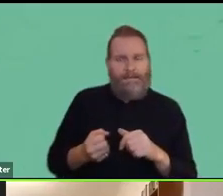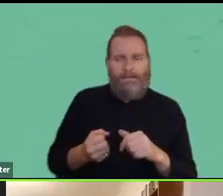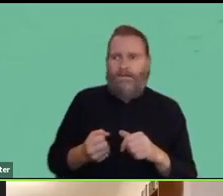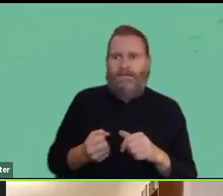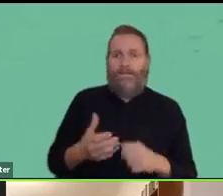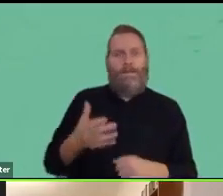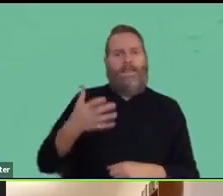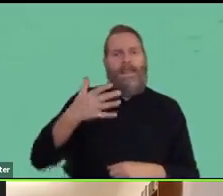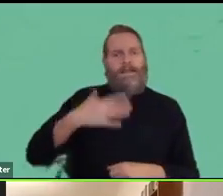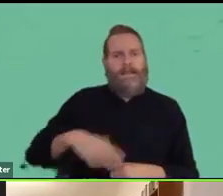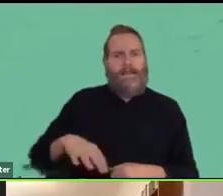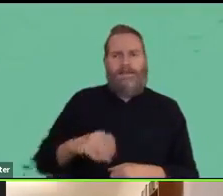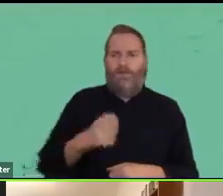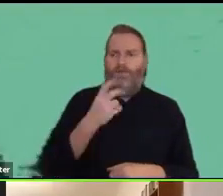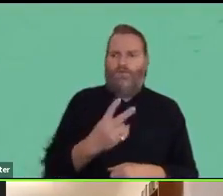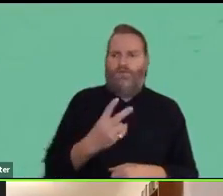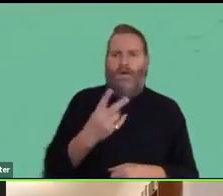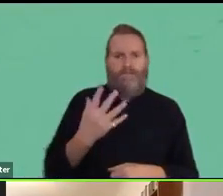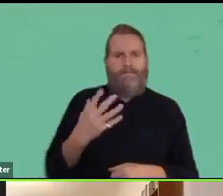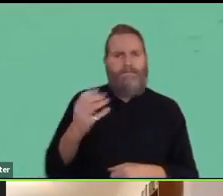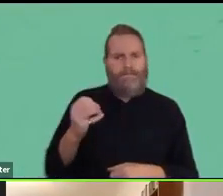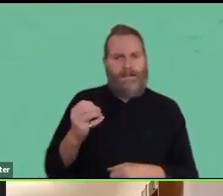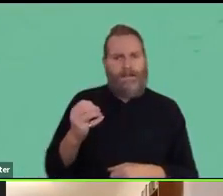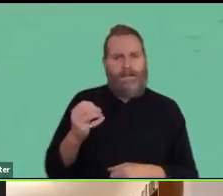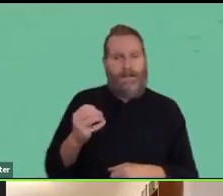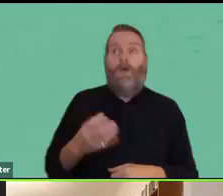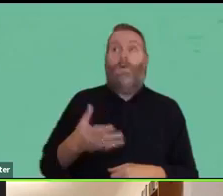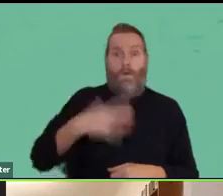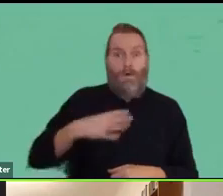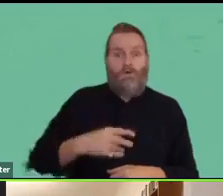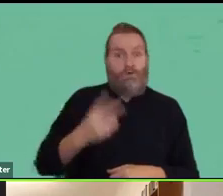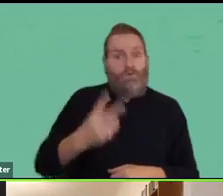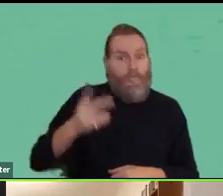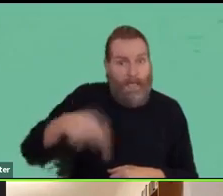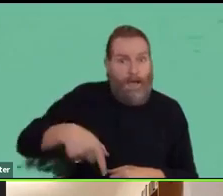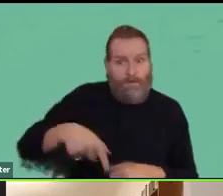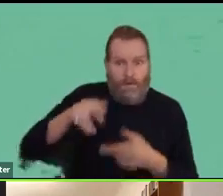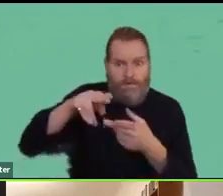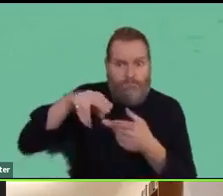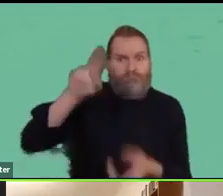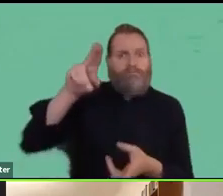pay claim last year was looking for a minimum uplift of £2,000 because the poverty that people